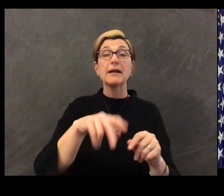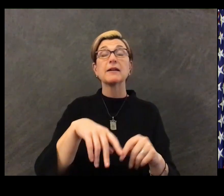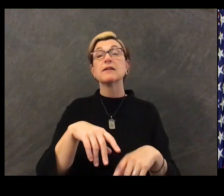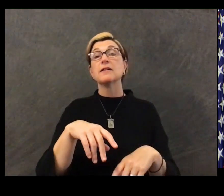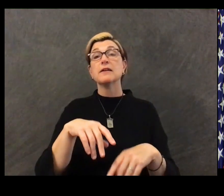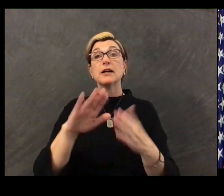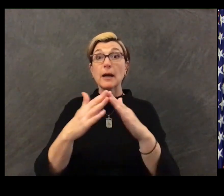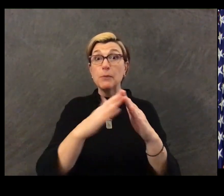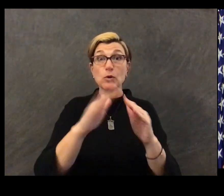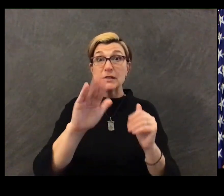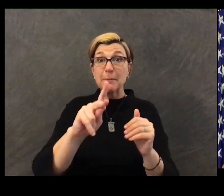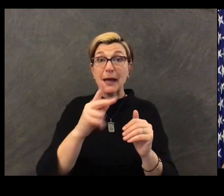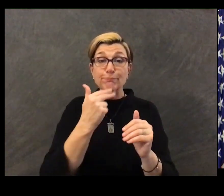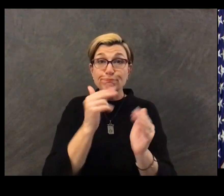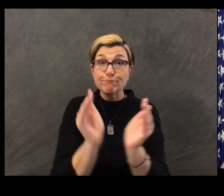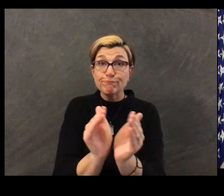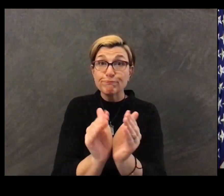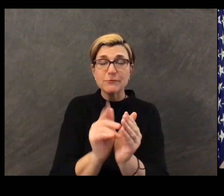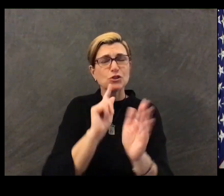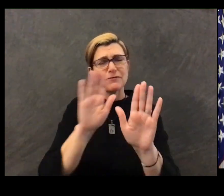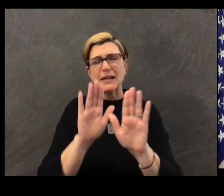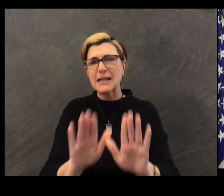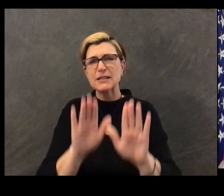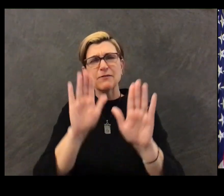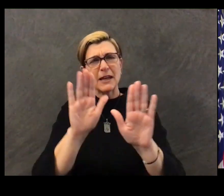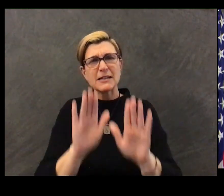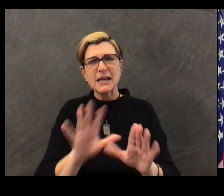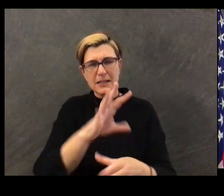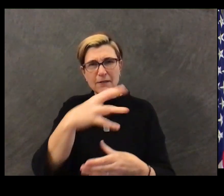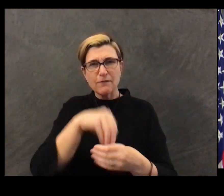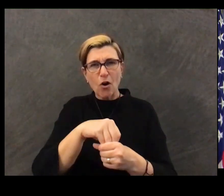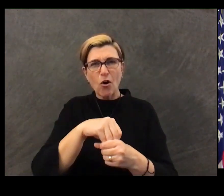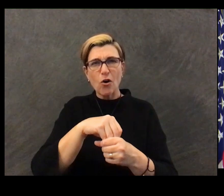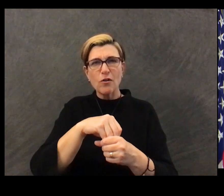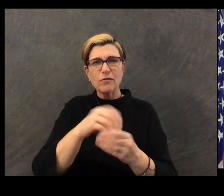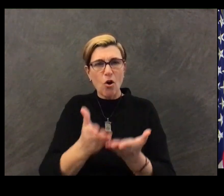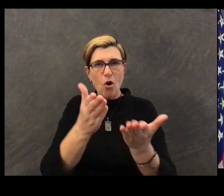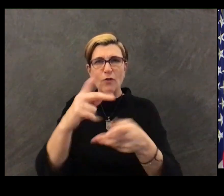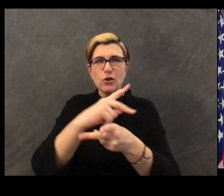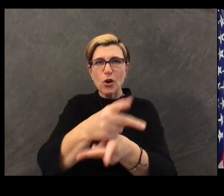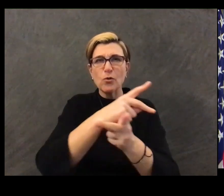fantastic by the way community banks and as you know this was